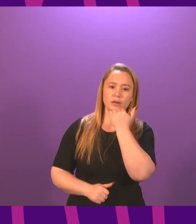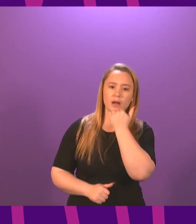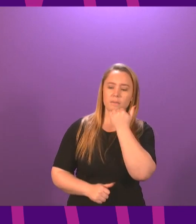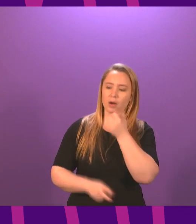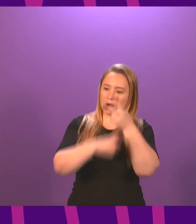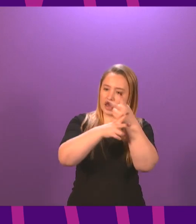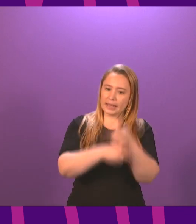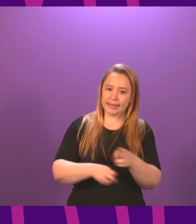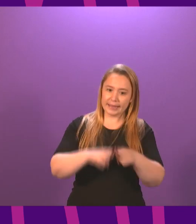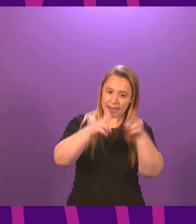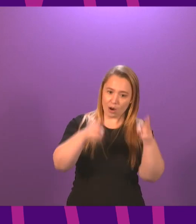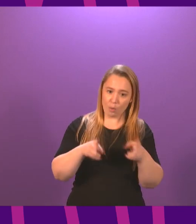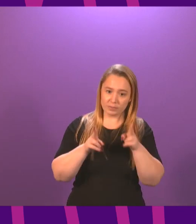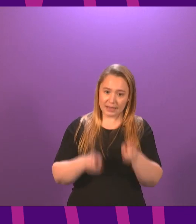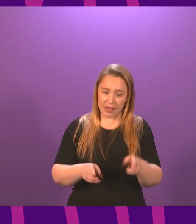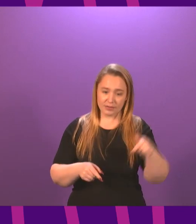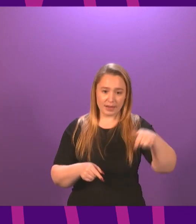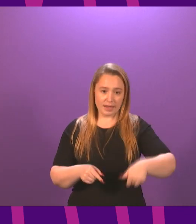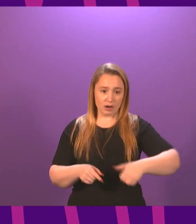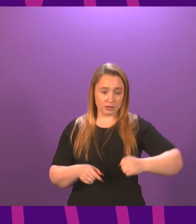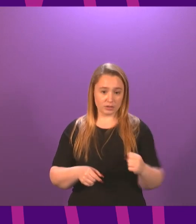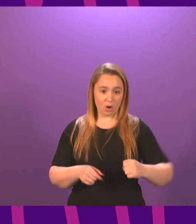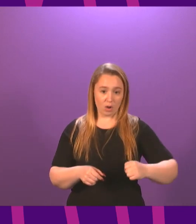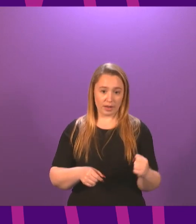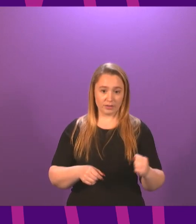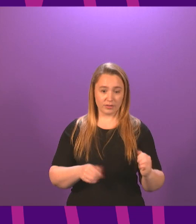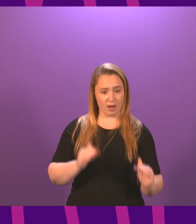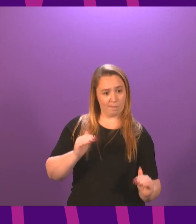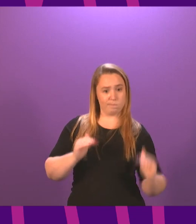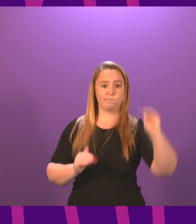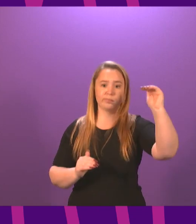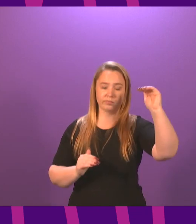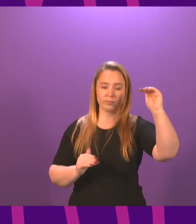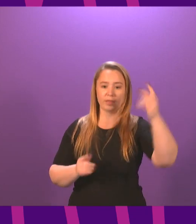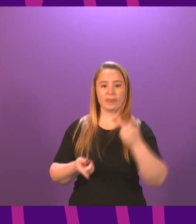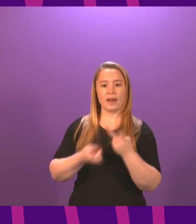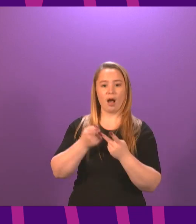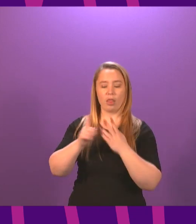somehow, the level of care home deaths in Scotland from Covid is significantly higher